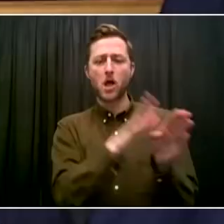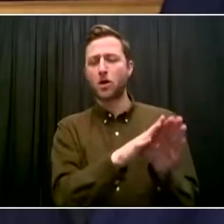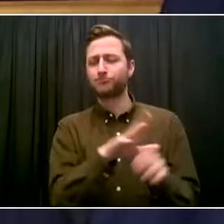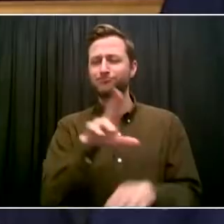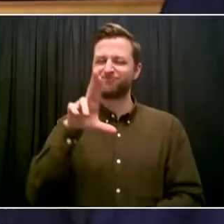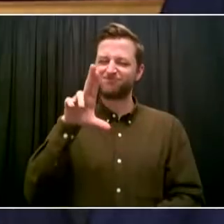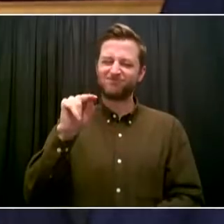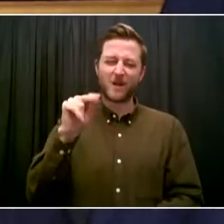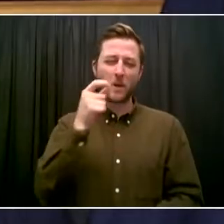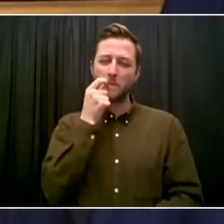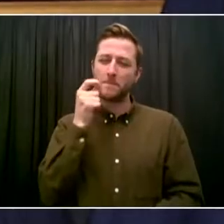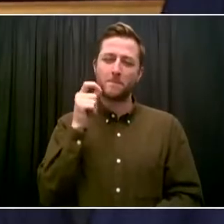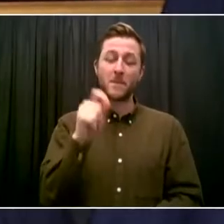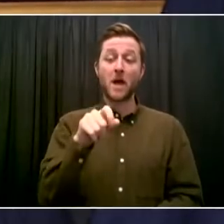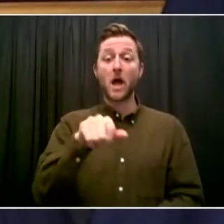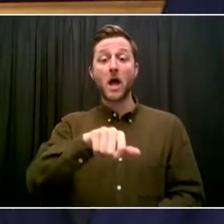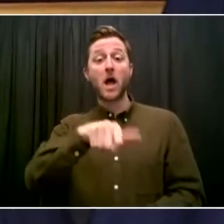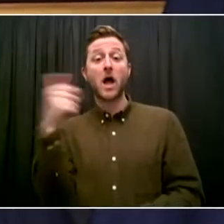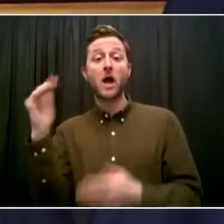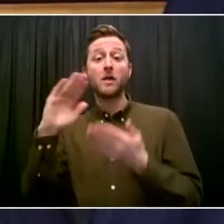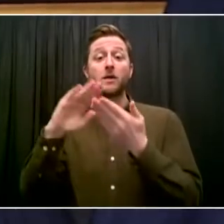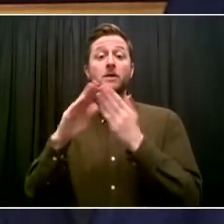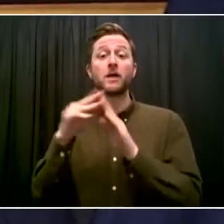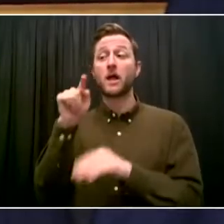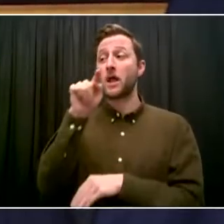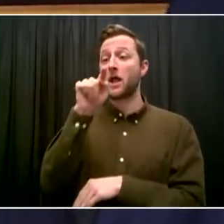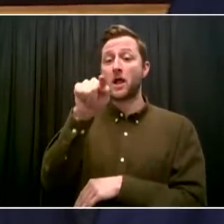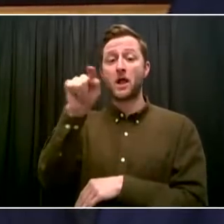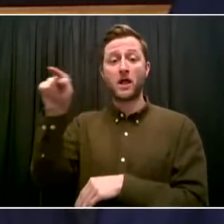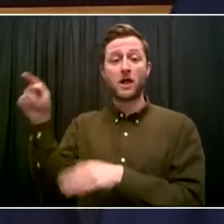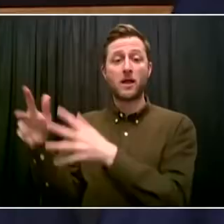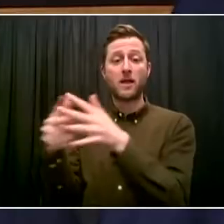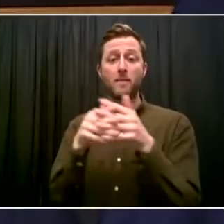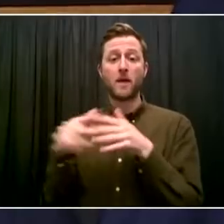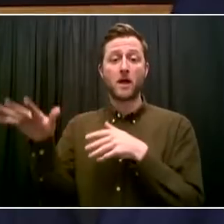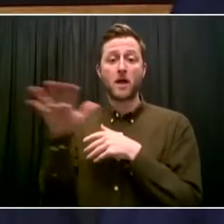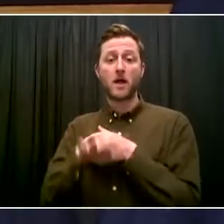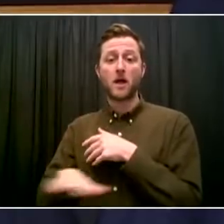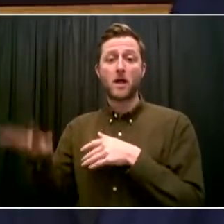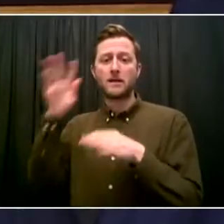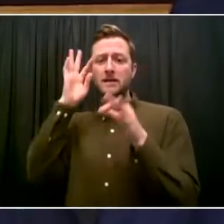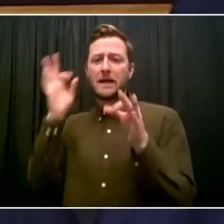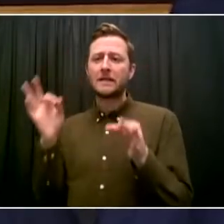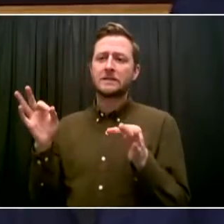DAY ONE, WE WERE NOT CLOSING